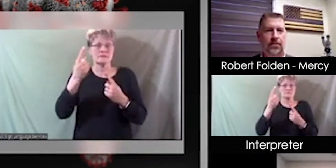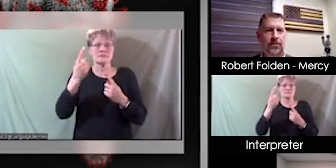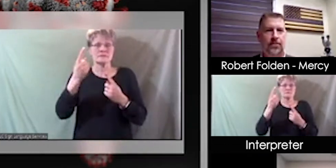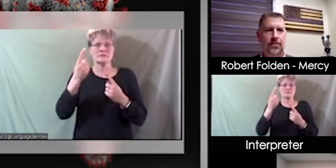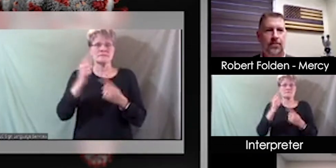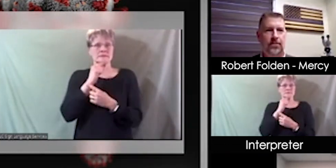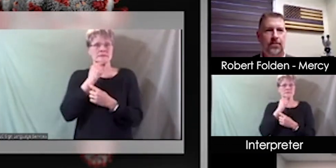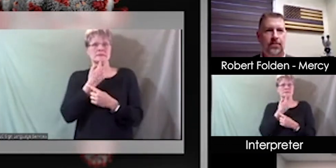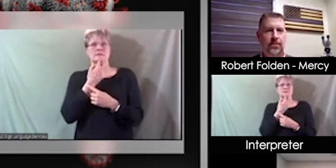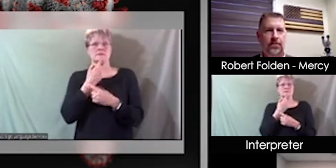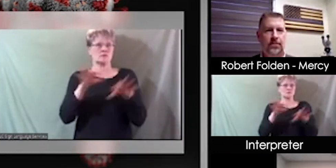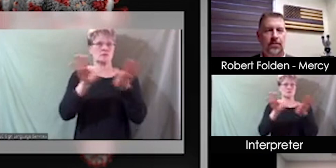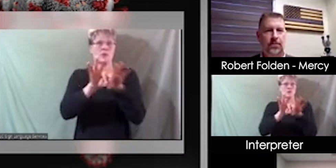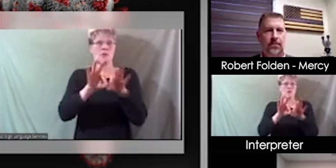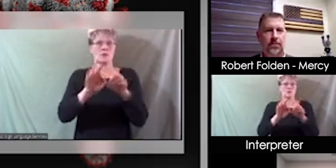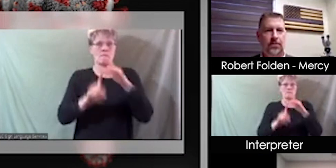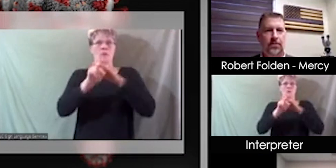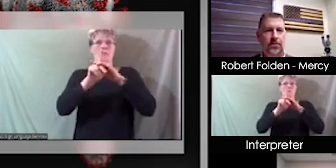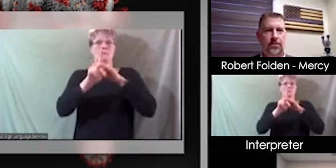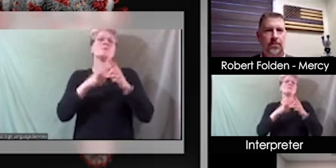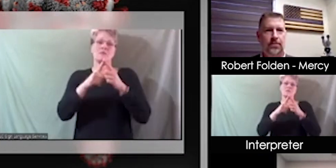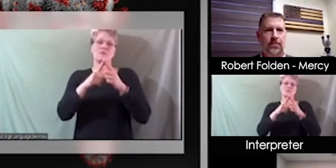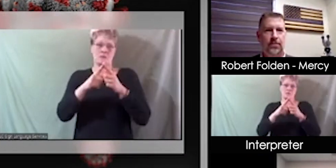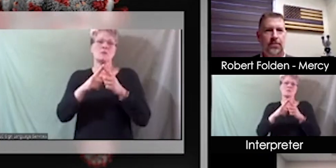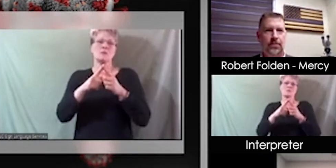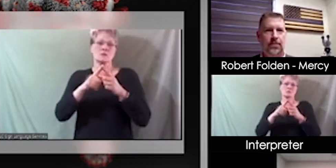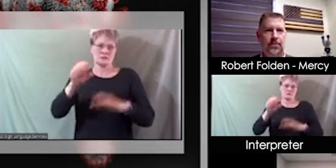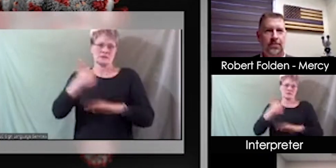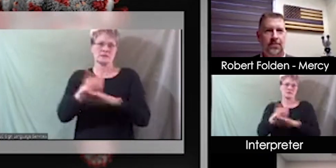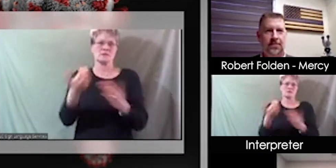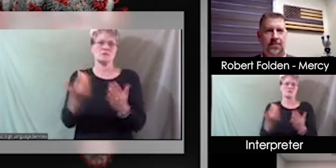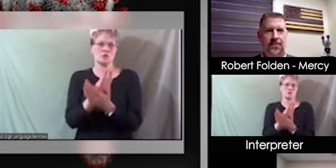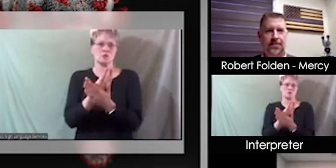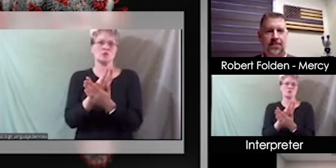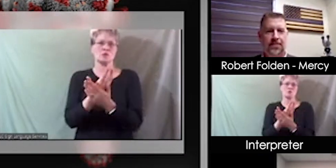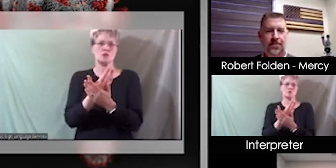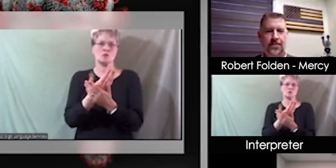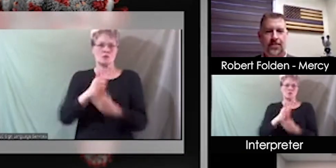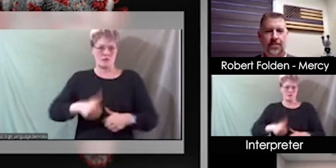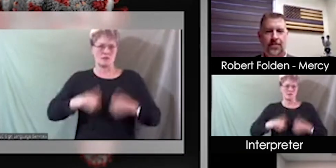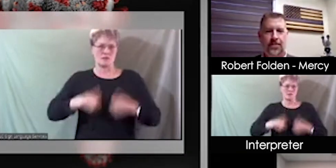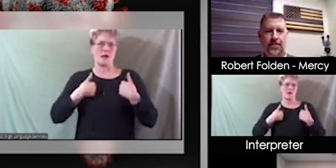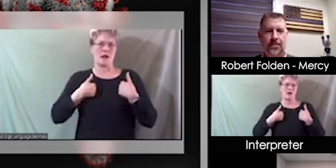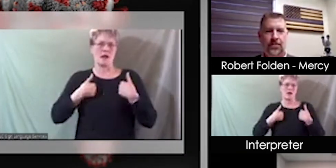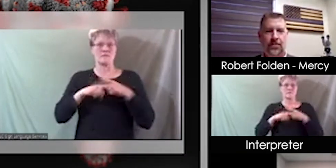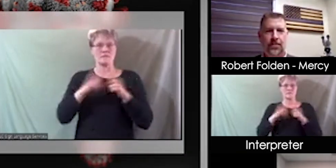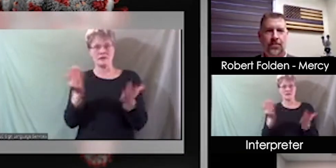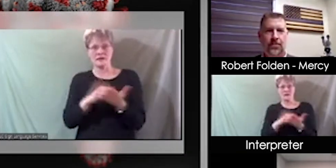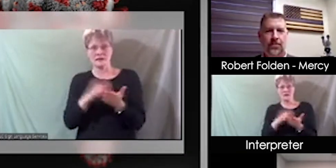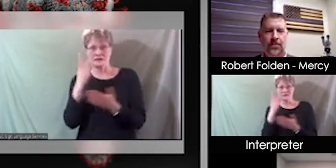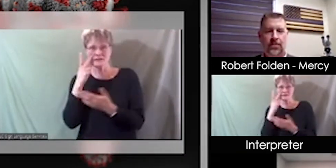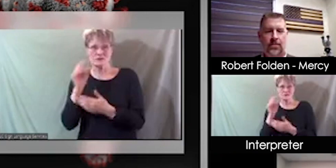So we will see all of you again in real life on Wednesday and virtually on Tuesday.